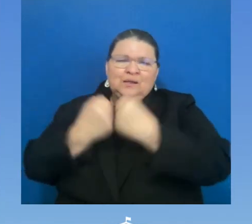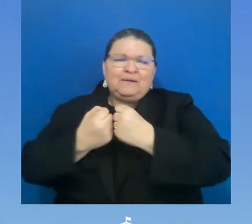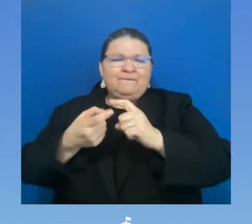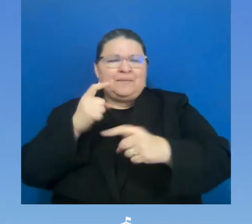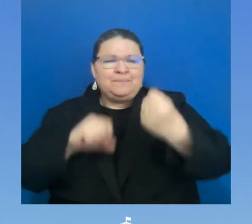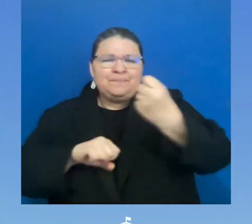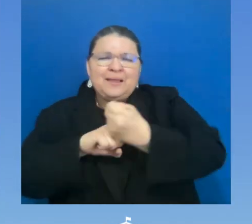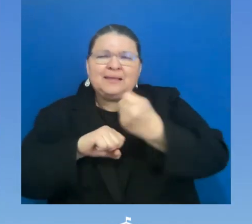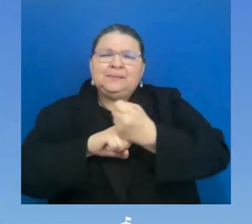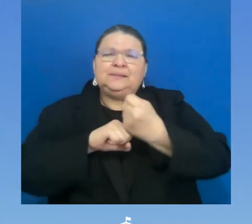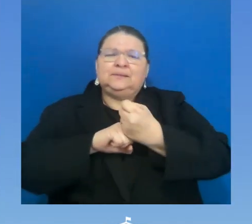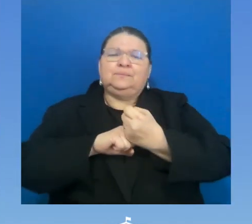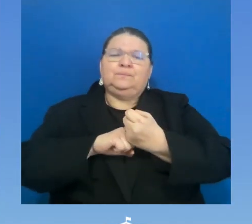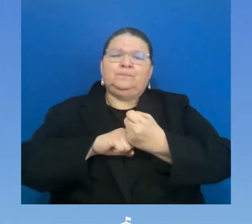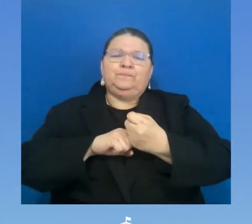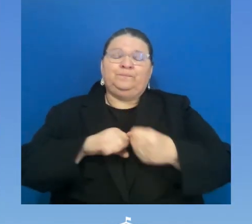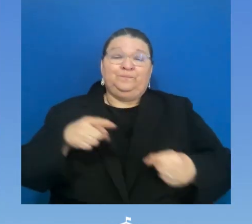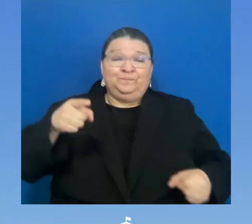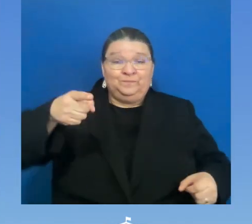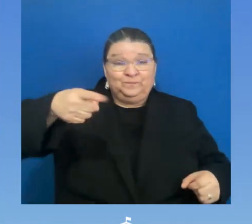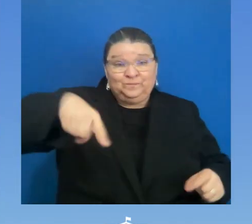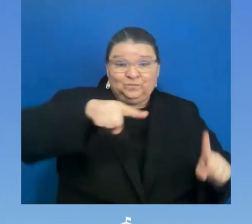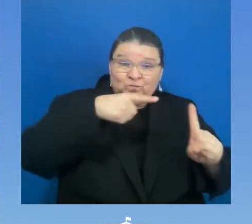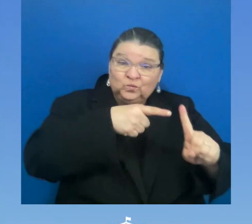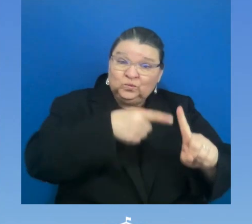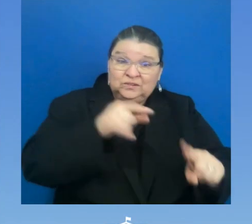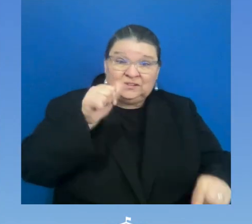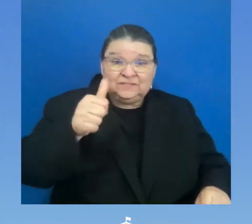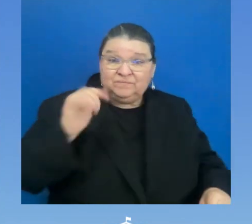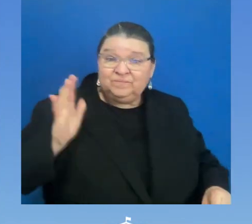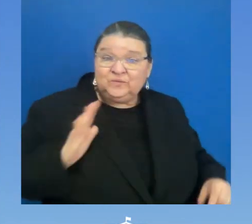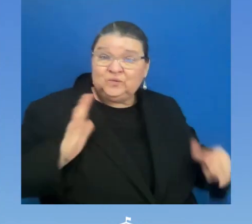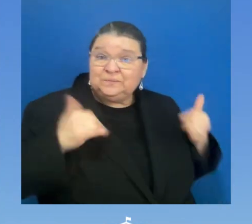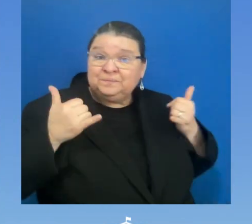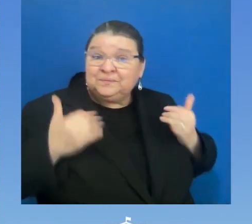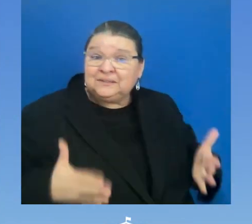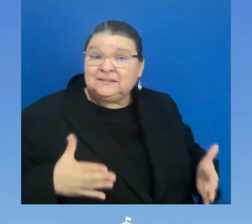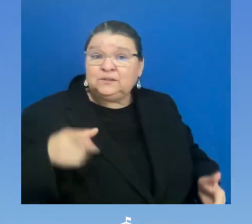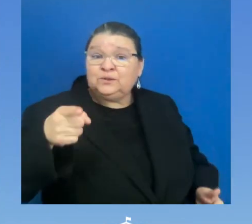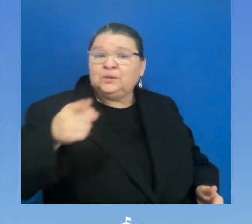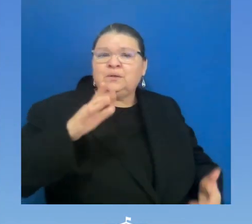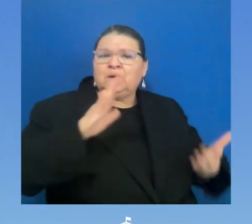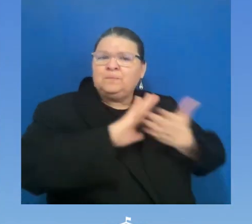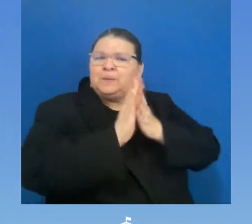and what that meant in terms of the difficulties you must have experienced from the inside,